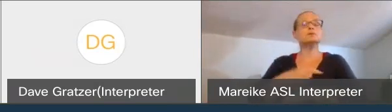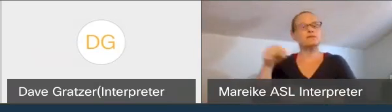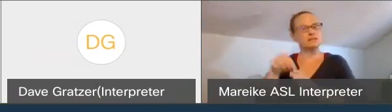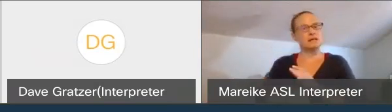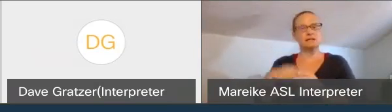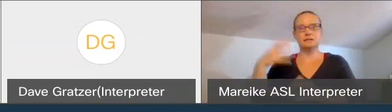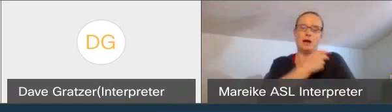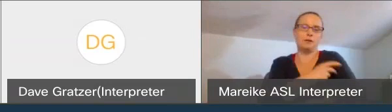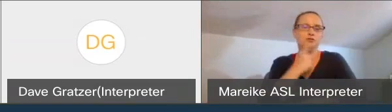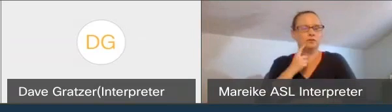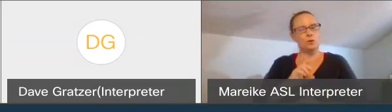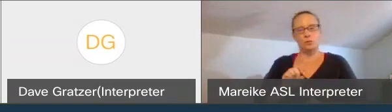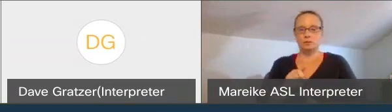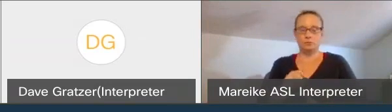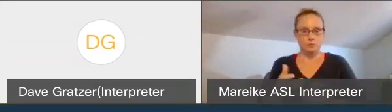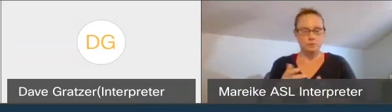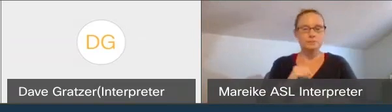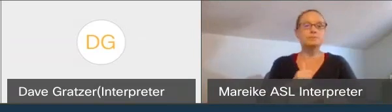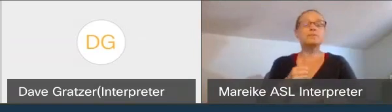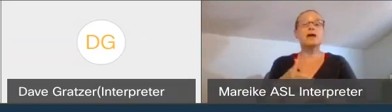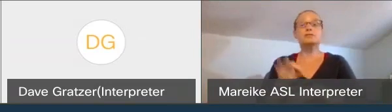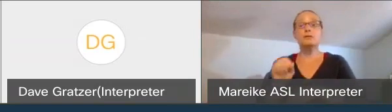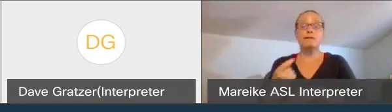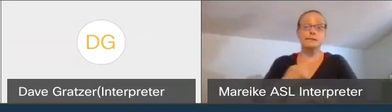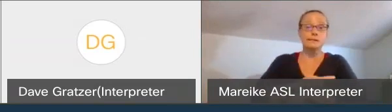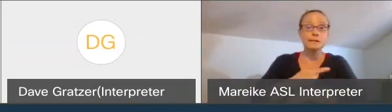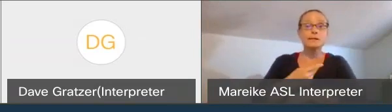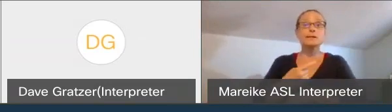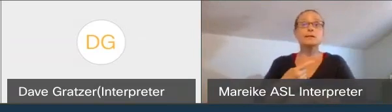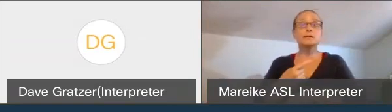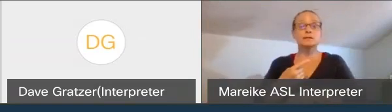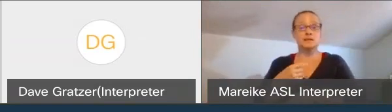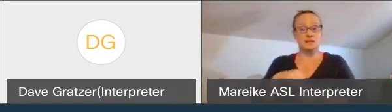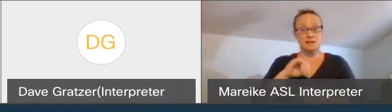of their choice. And after 90 days of being in the program,